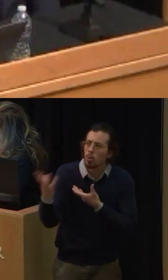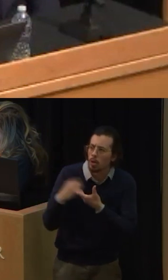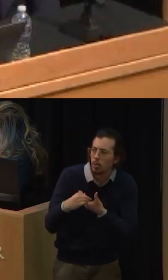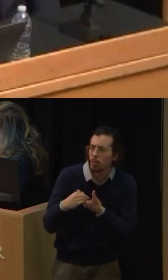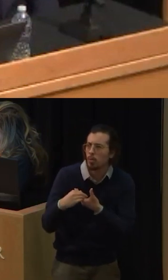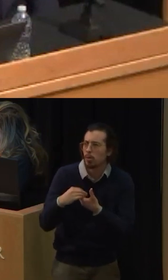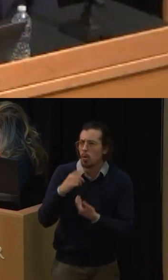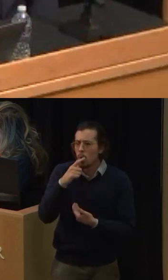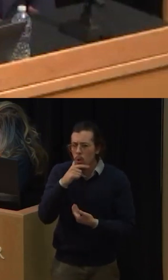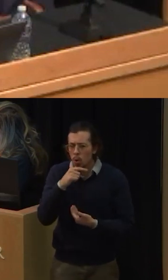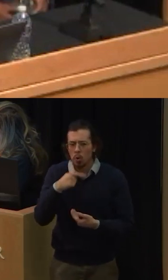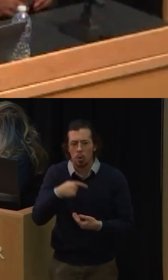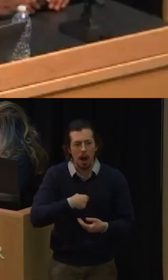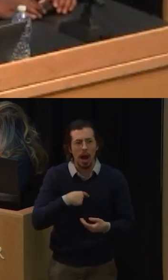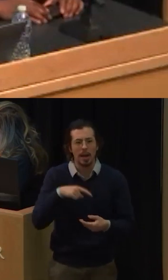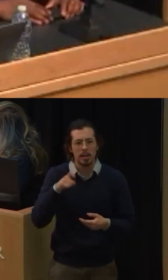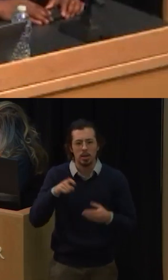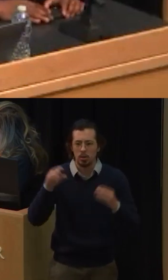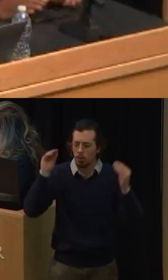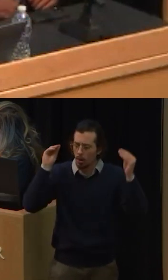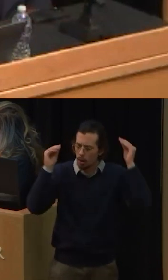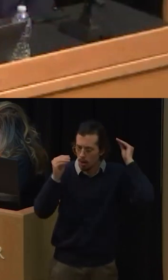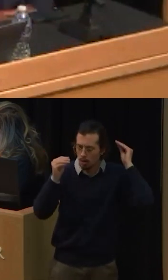"Who do I need to put my imprimatur on "to make sure their voice is heard?"